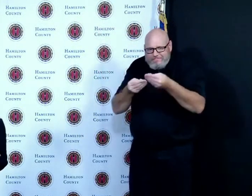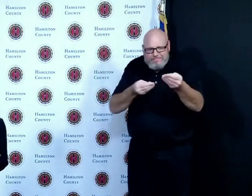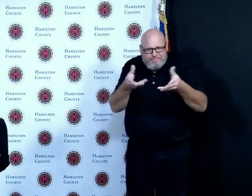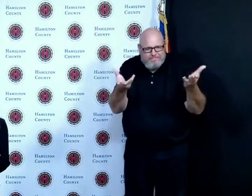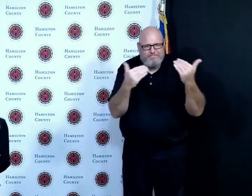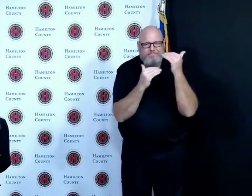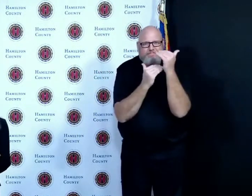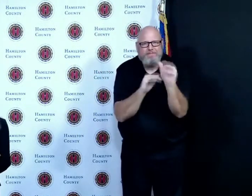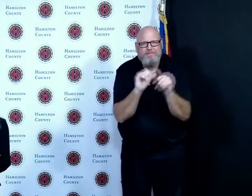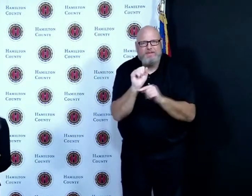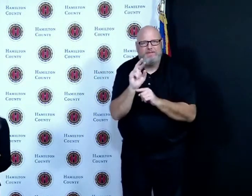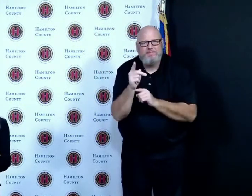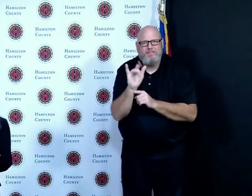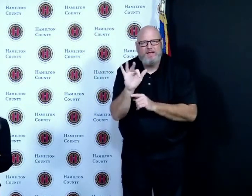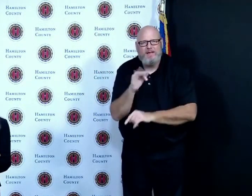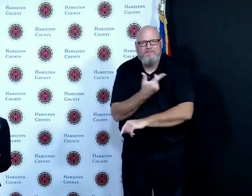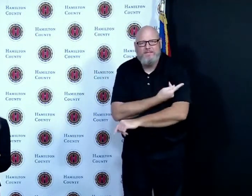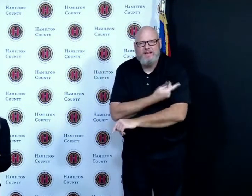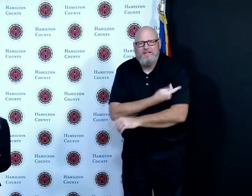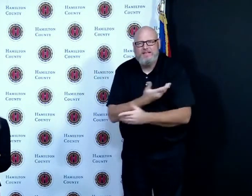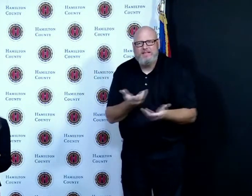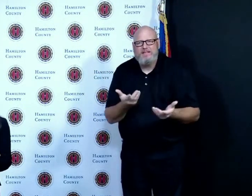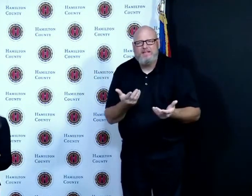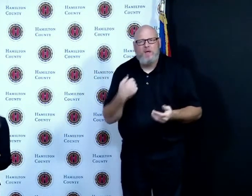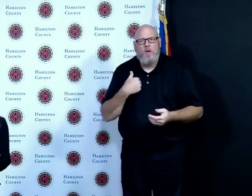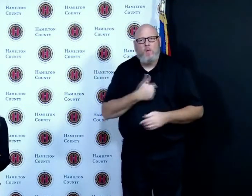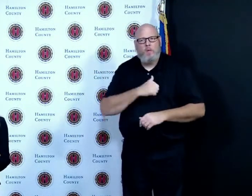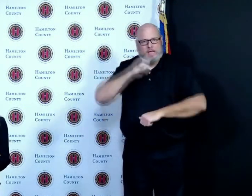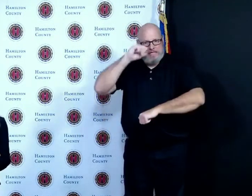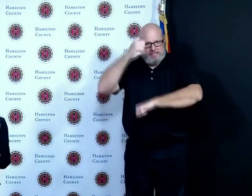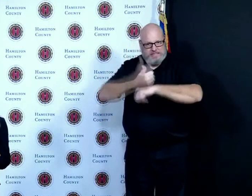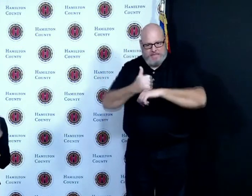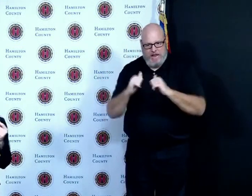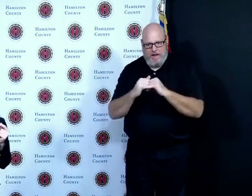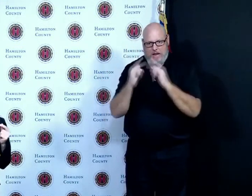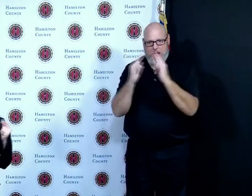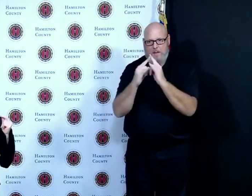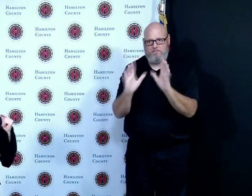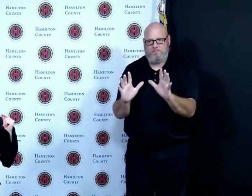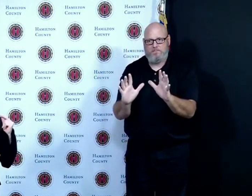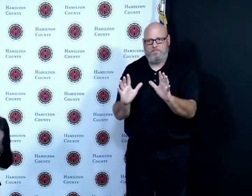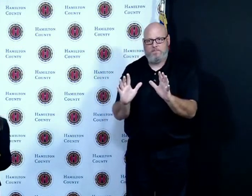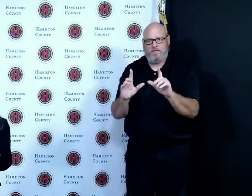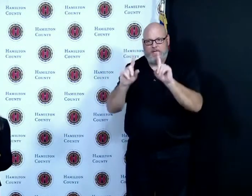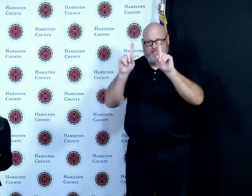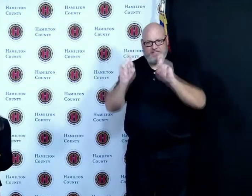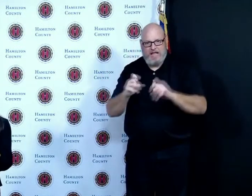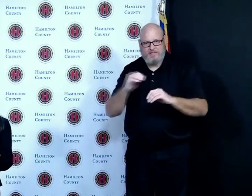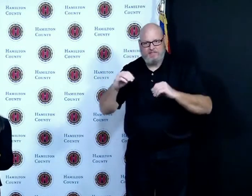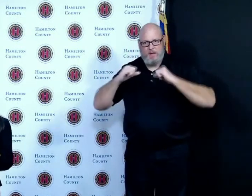so because of that each of those entities the hospital system Public Health pharmacies have